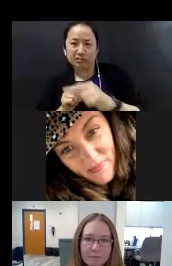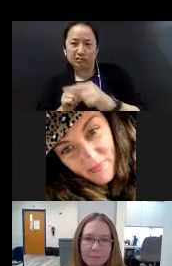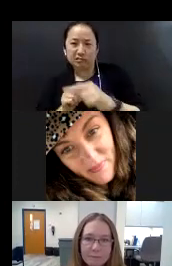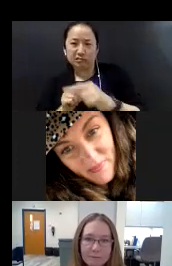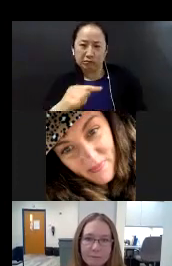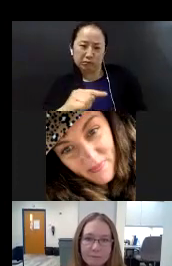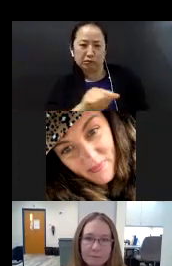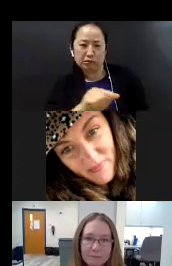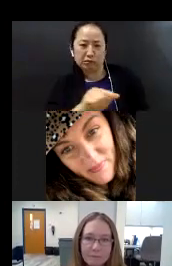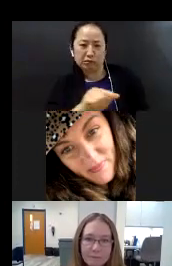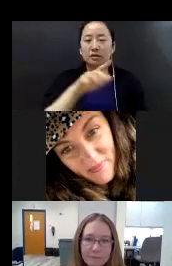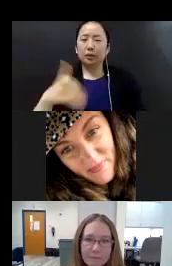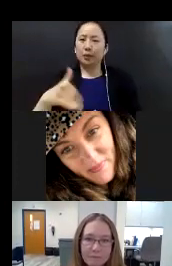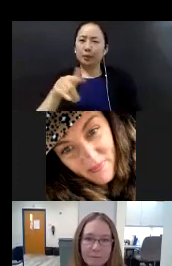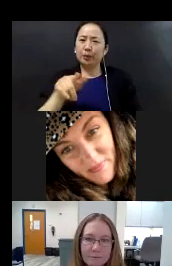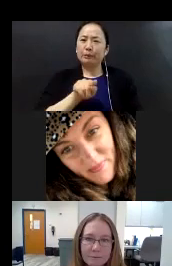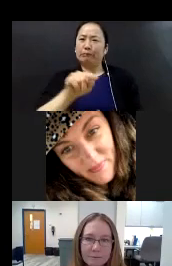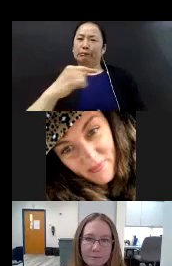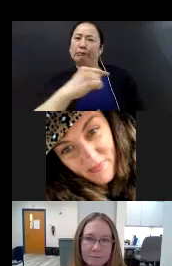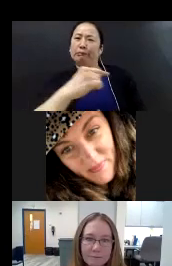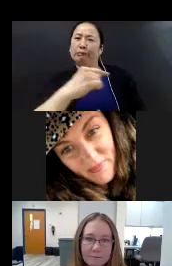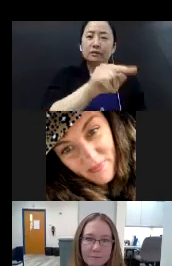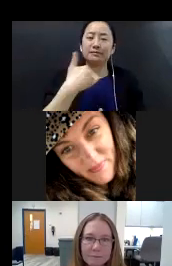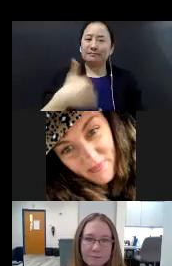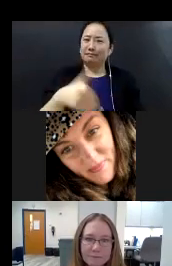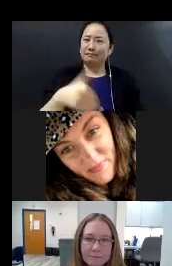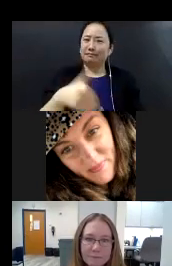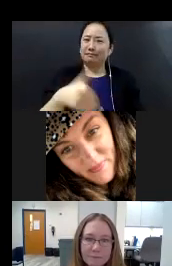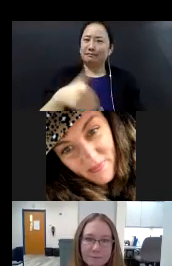BATHROOM, WHICH KIND OF IS NARROW AS WELL IT LOOKS LIKE.